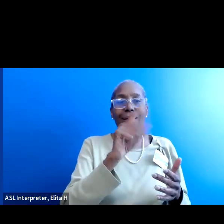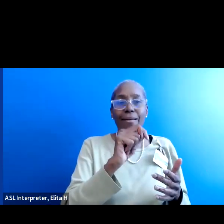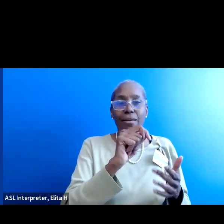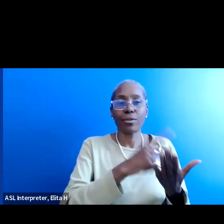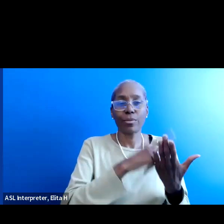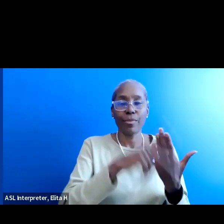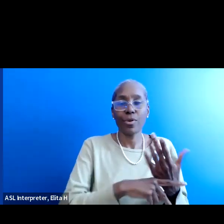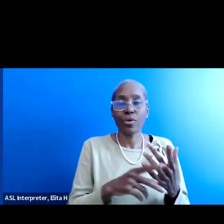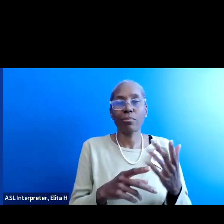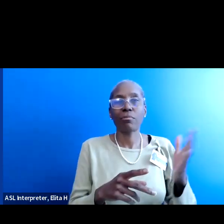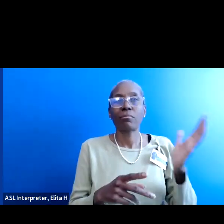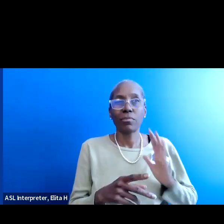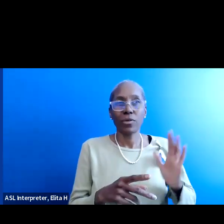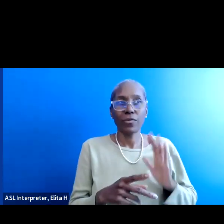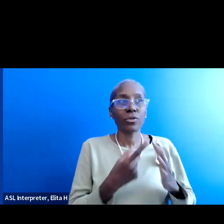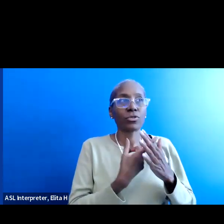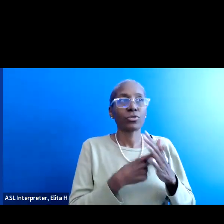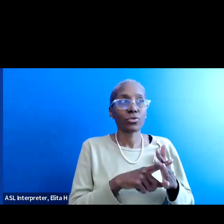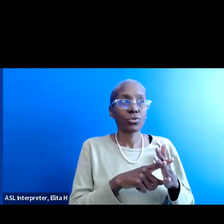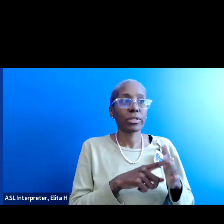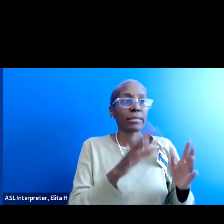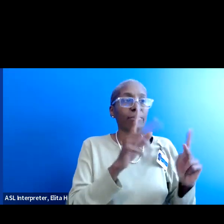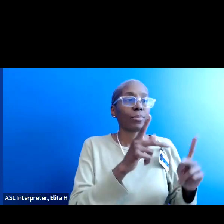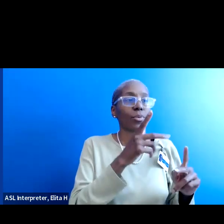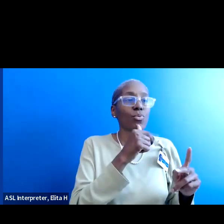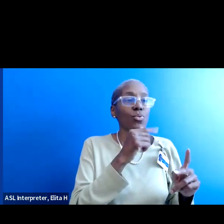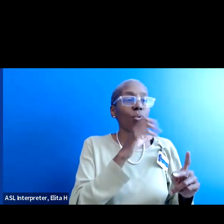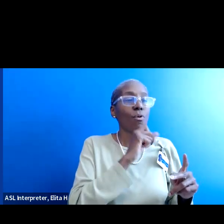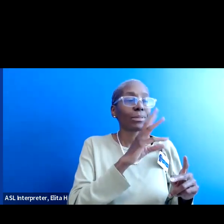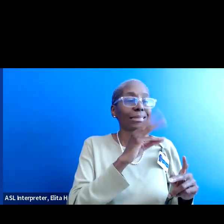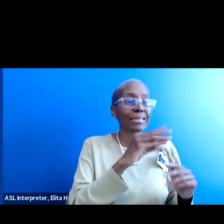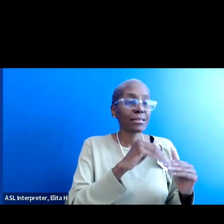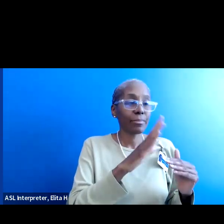Usually only serve folks 60 and older, except for the Ombudsman Program